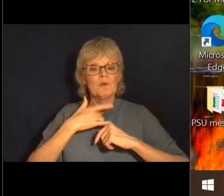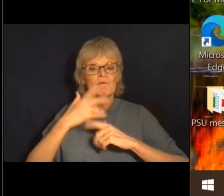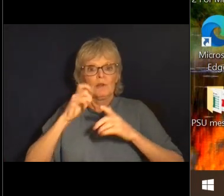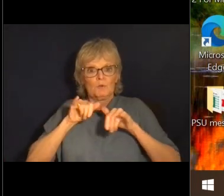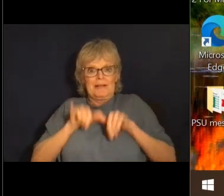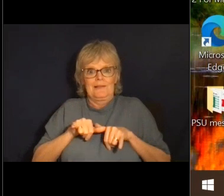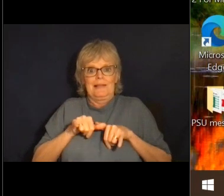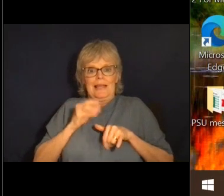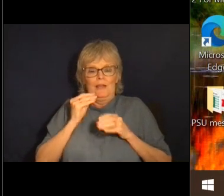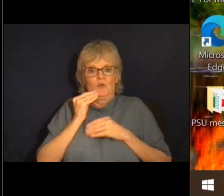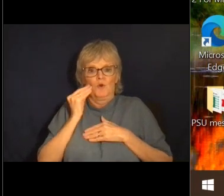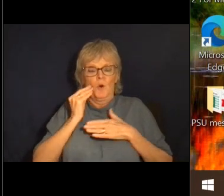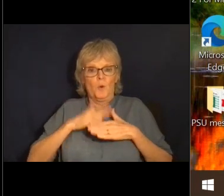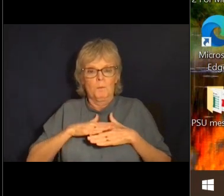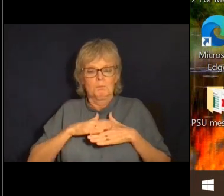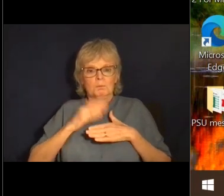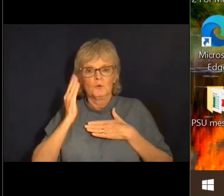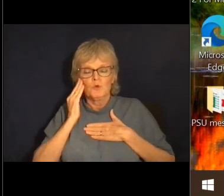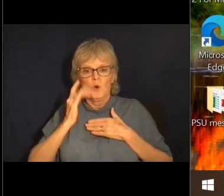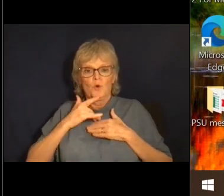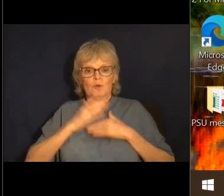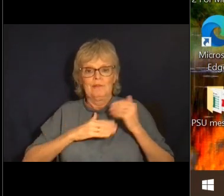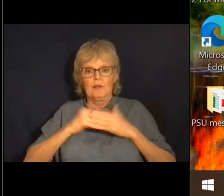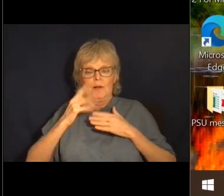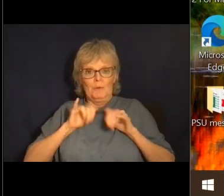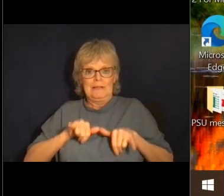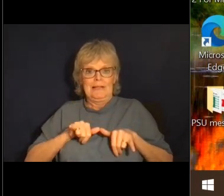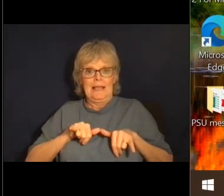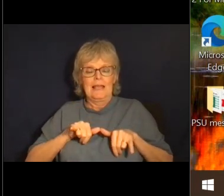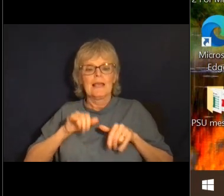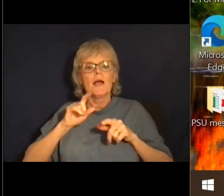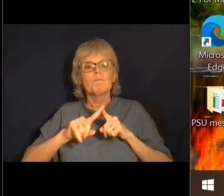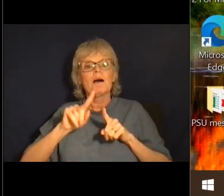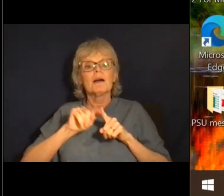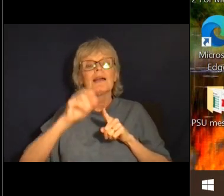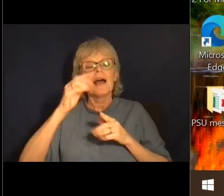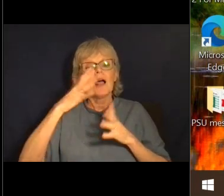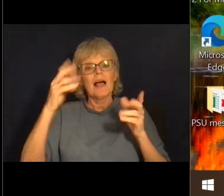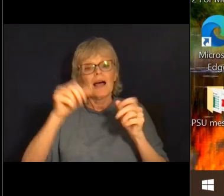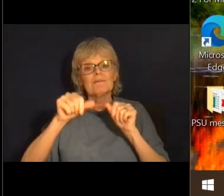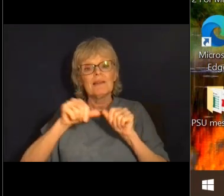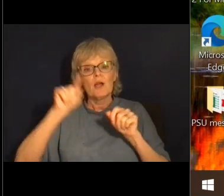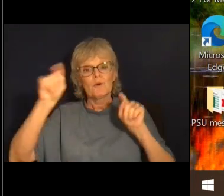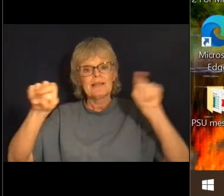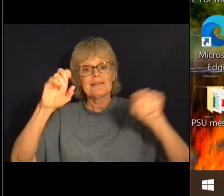you know, that's where you know, and you're comfortable, but there are shelters in a lot of these areas that are specifically designed